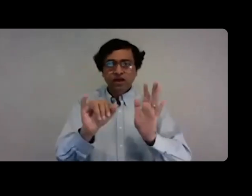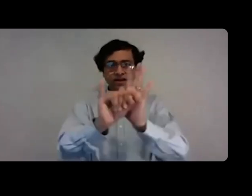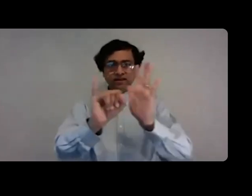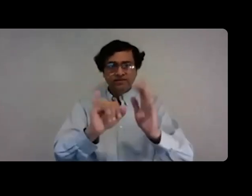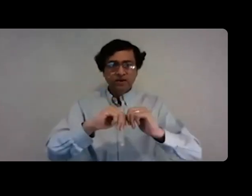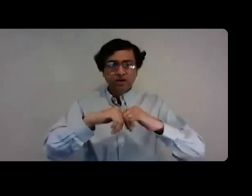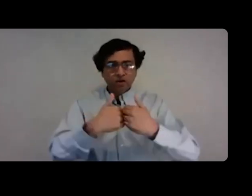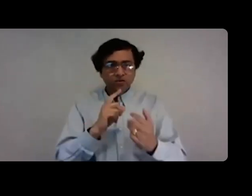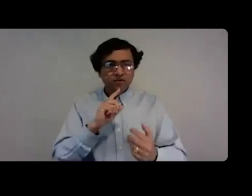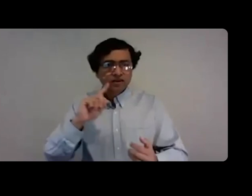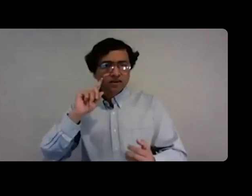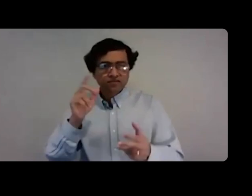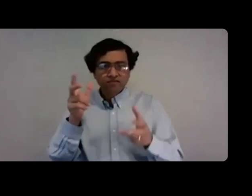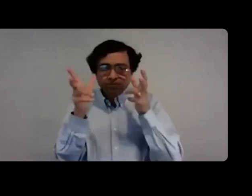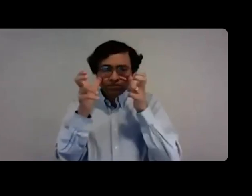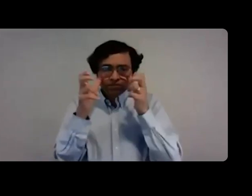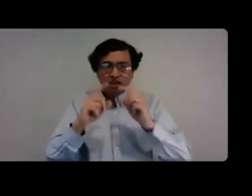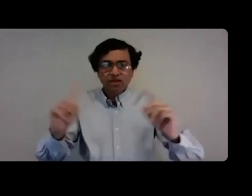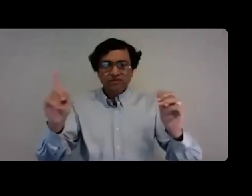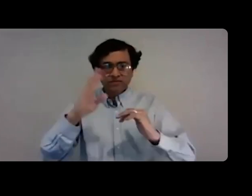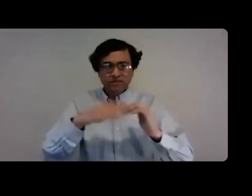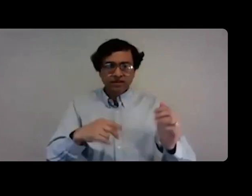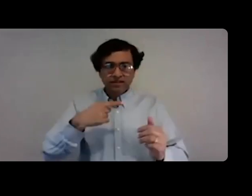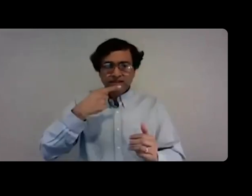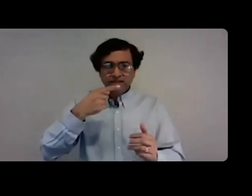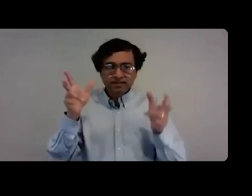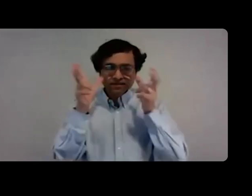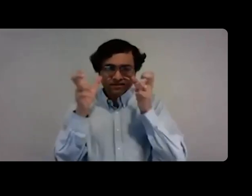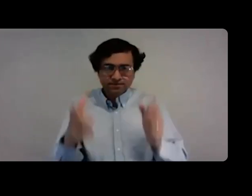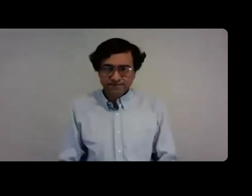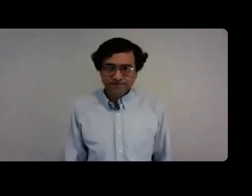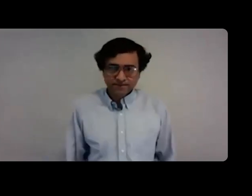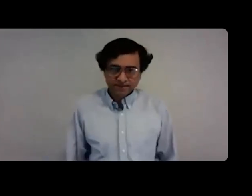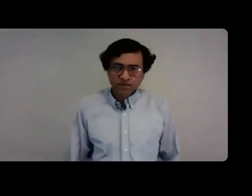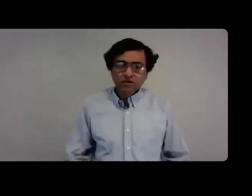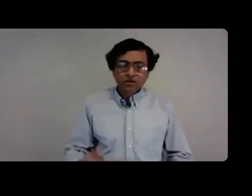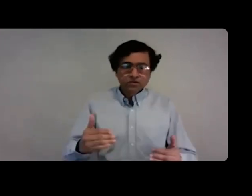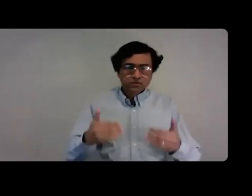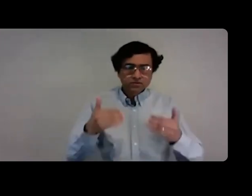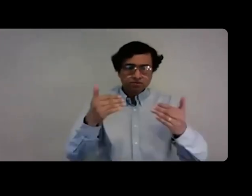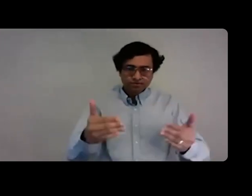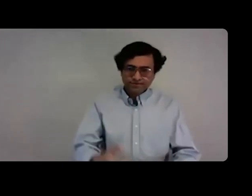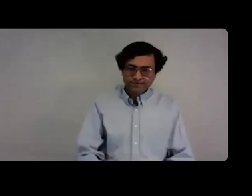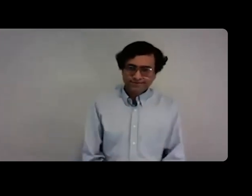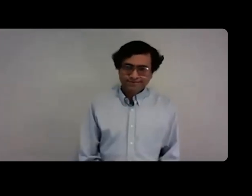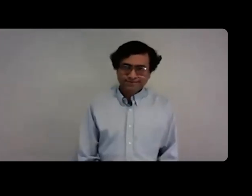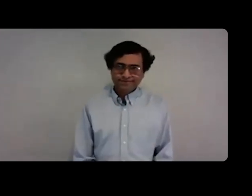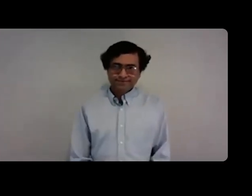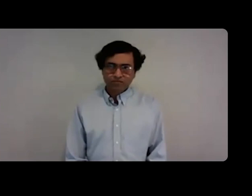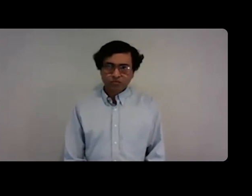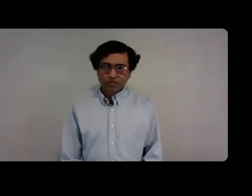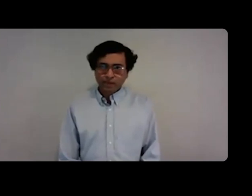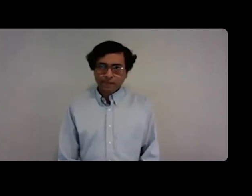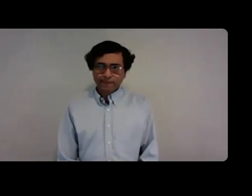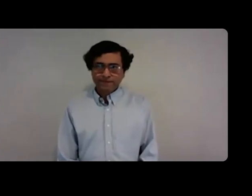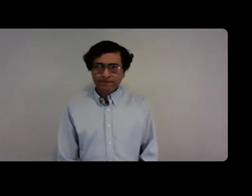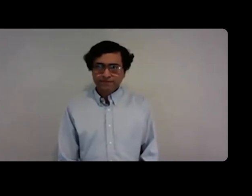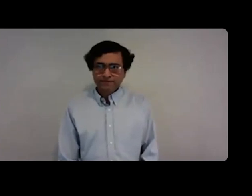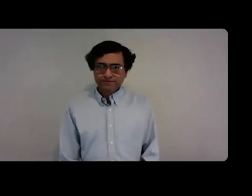the technology where somebody's eyes are, where they are gazing. And we can see what sort of information they have access to based on their